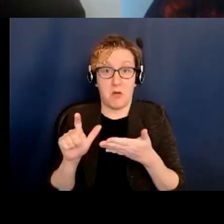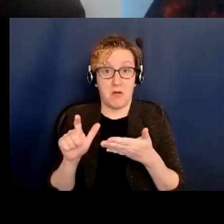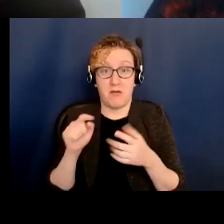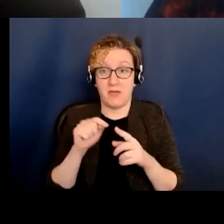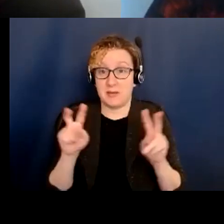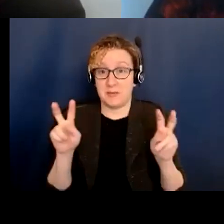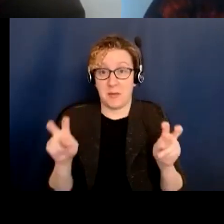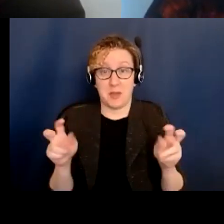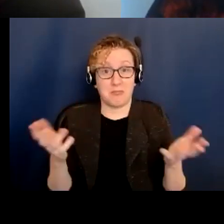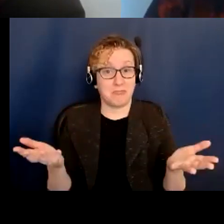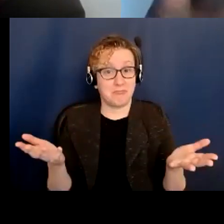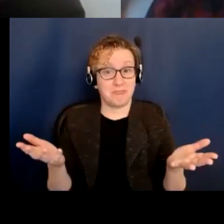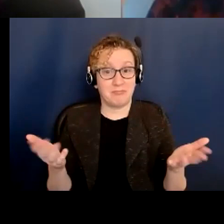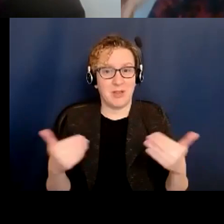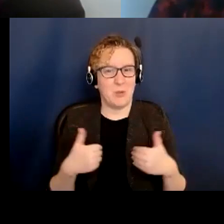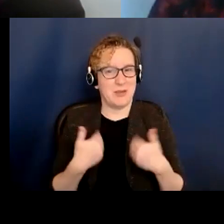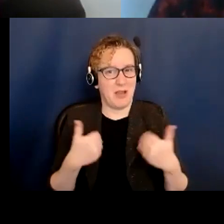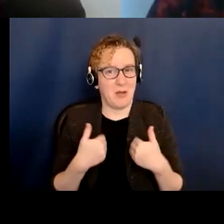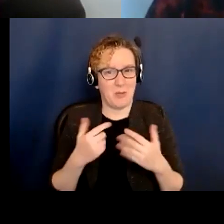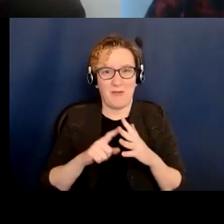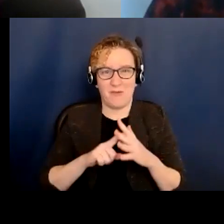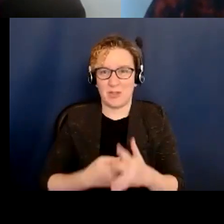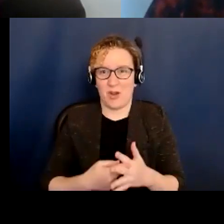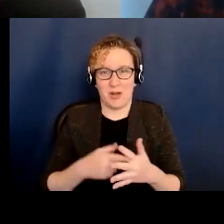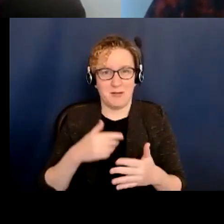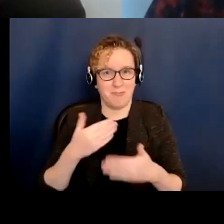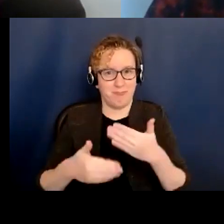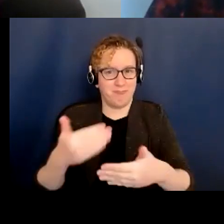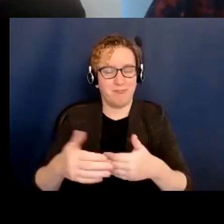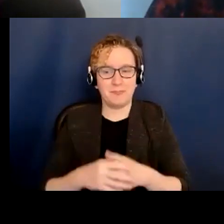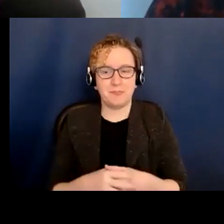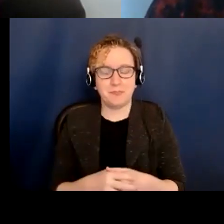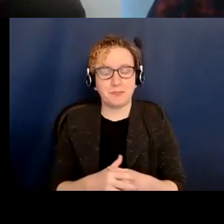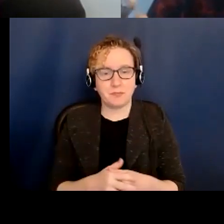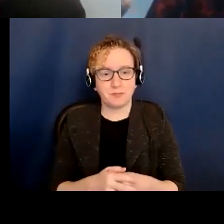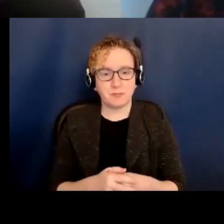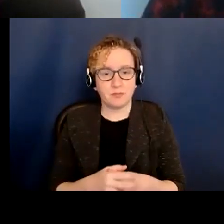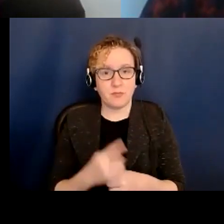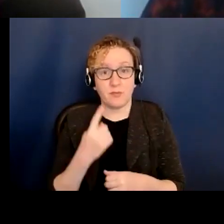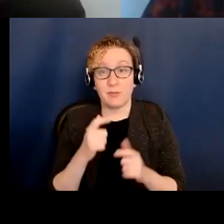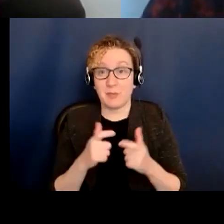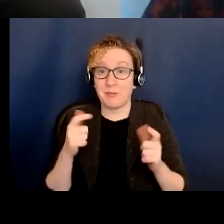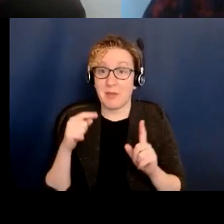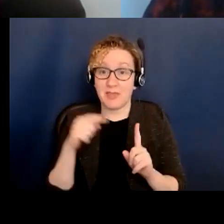I was so young when we first started this out. One of the big things is that Hugo help me.